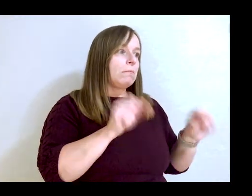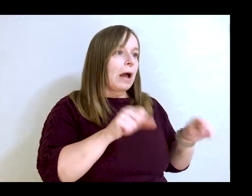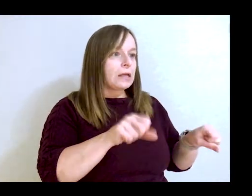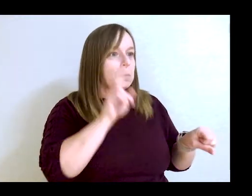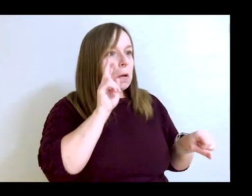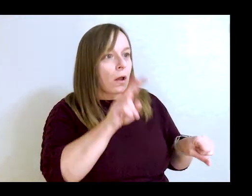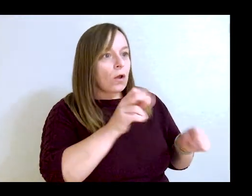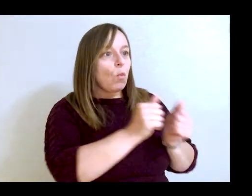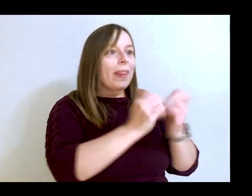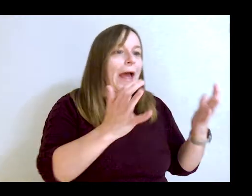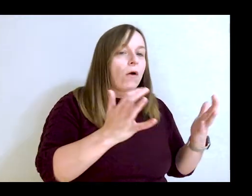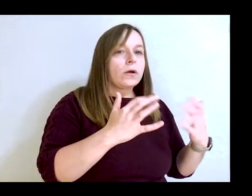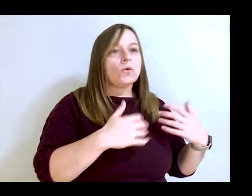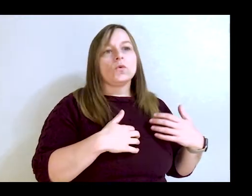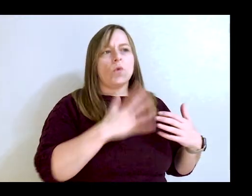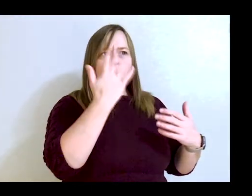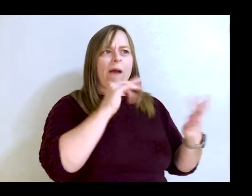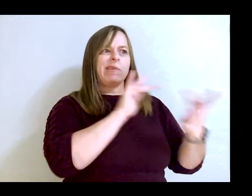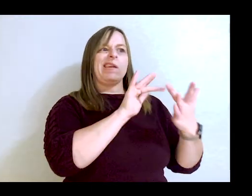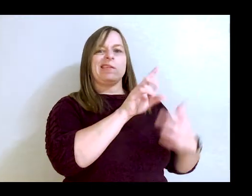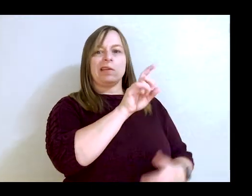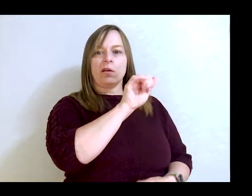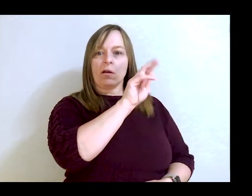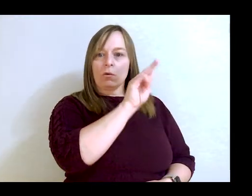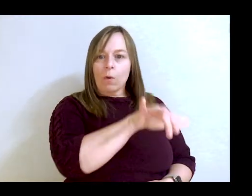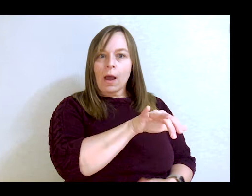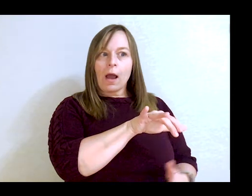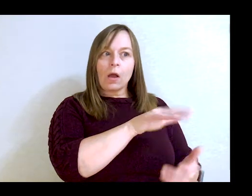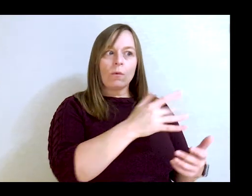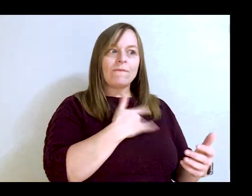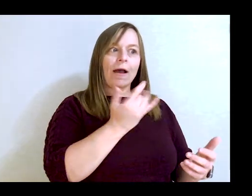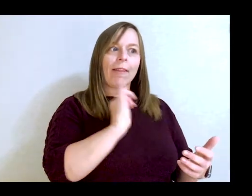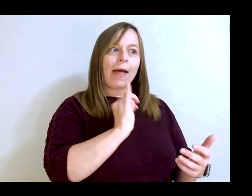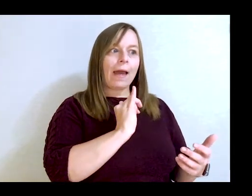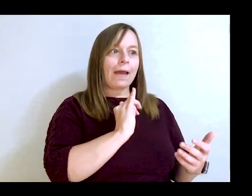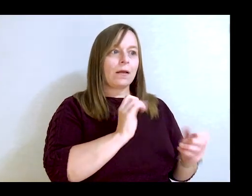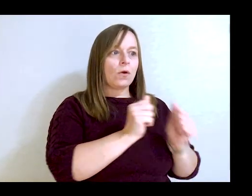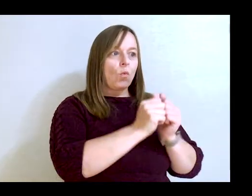go without it is why we reached out. Because we just felt like if we didn't